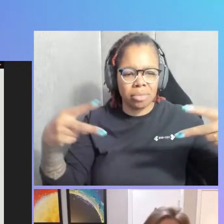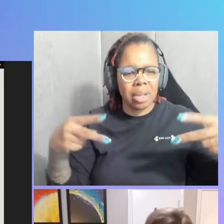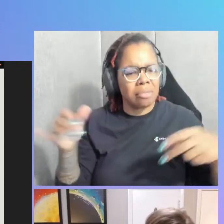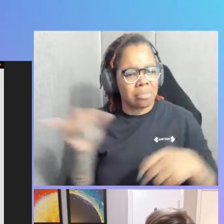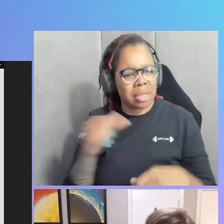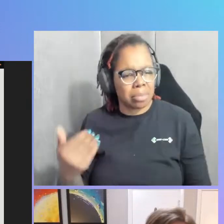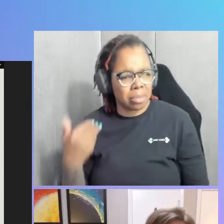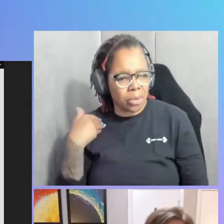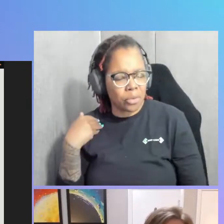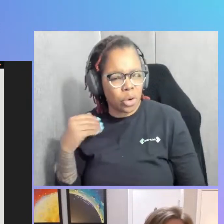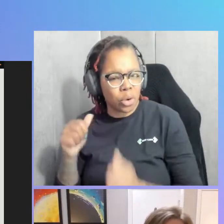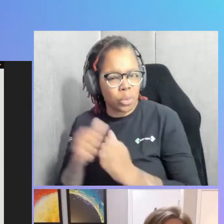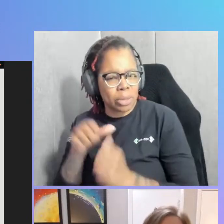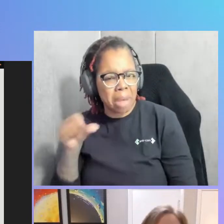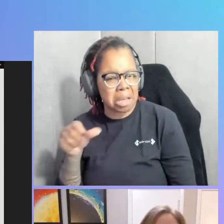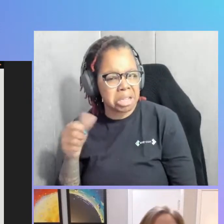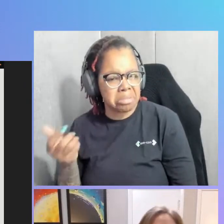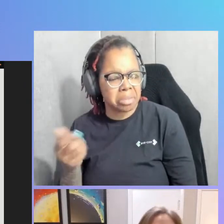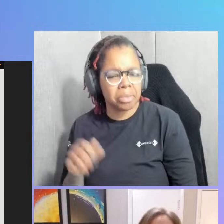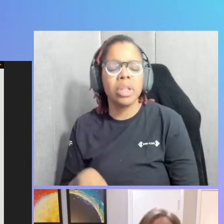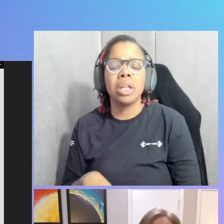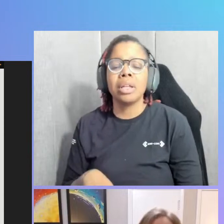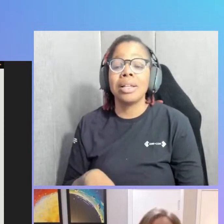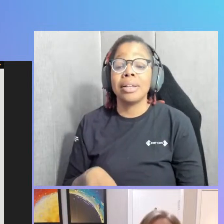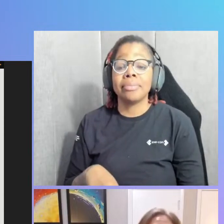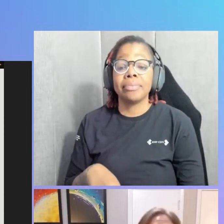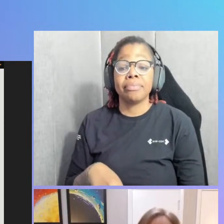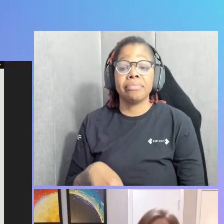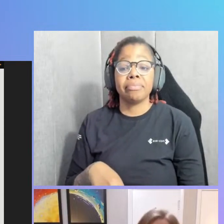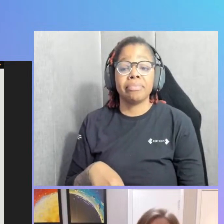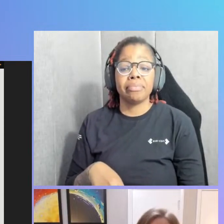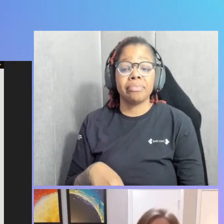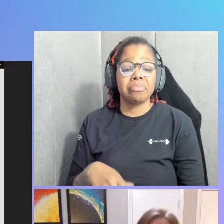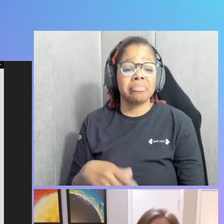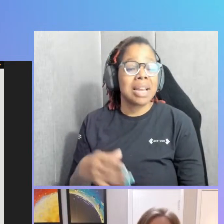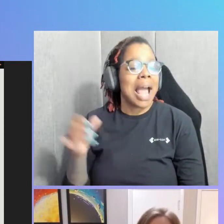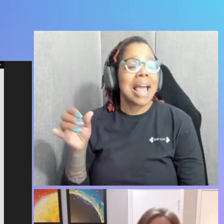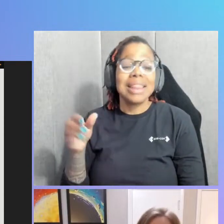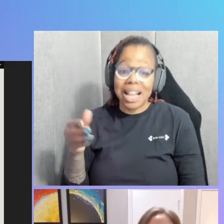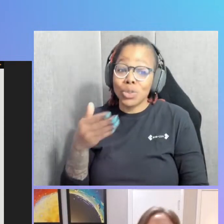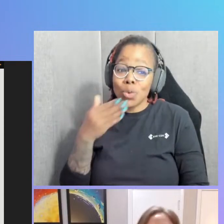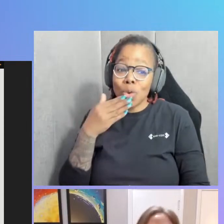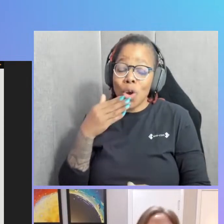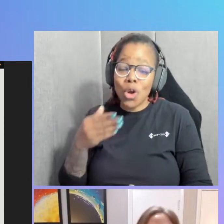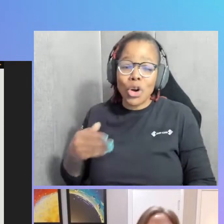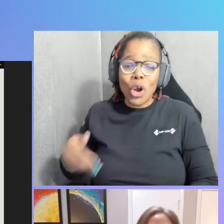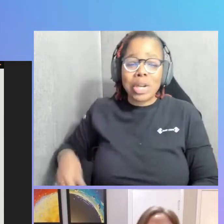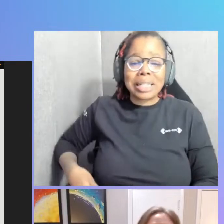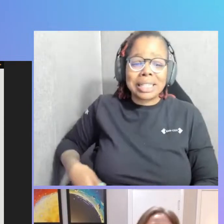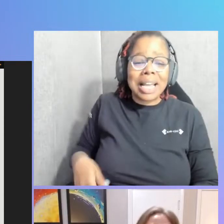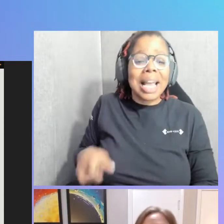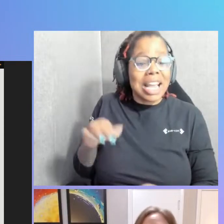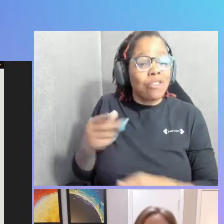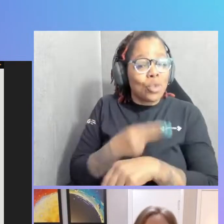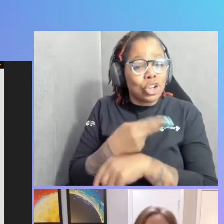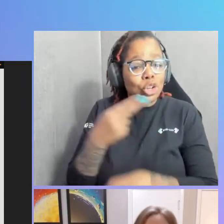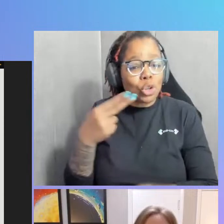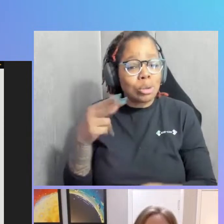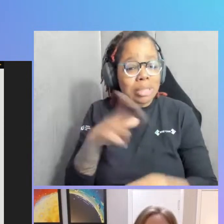that is an excellent instinct. If we can use native HTML